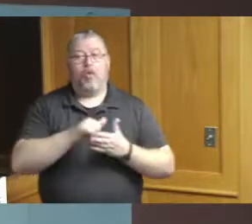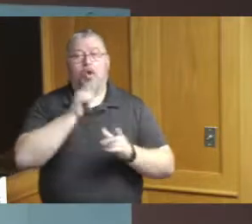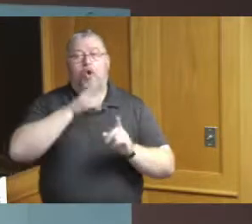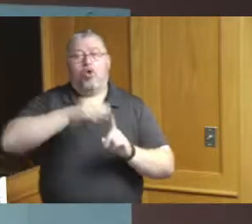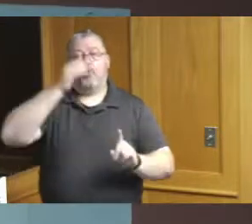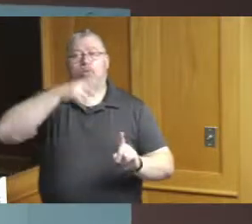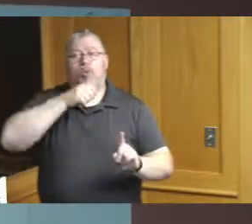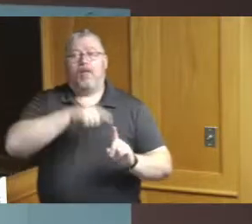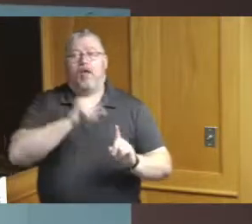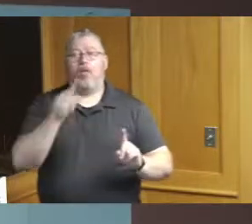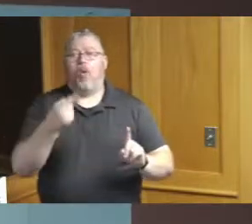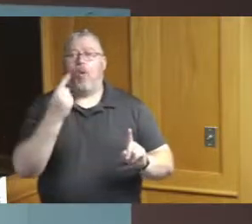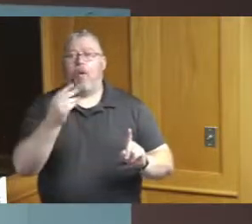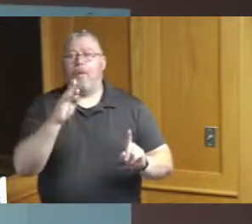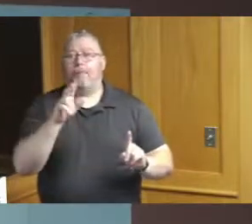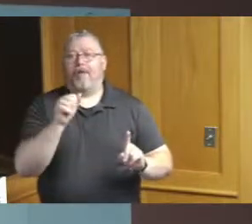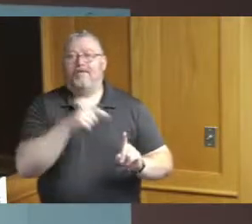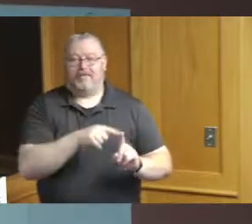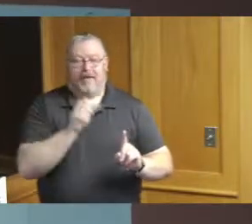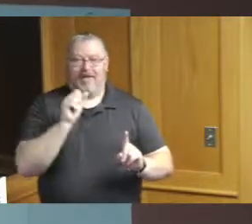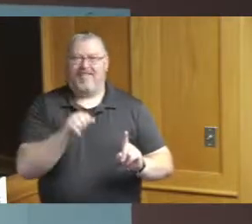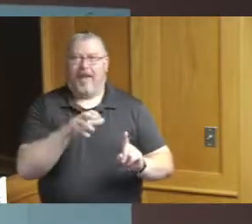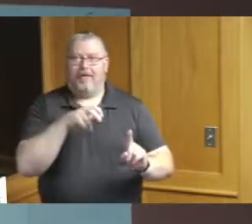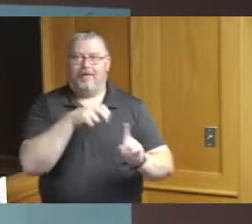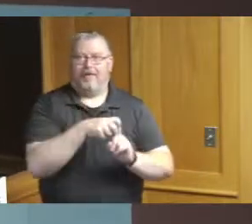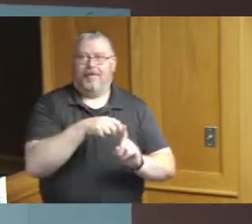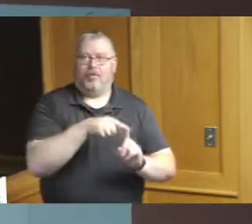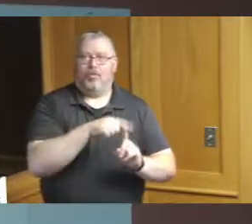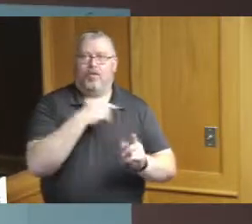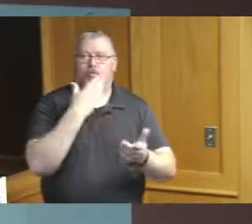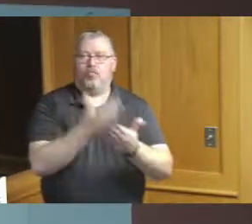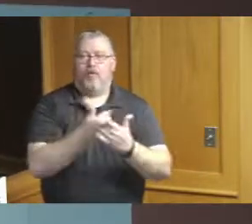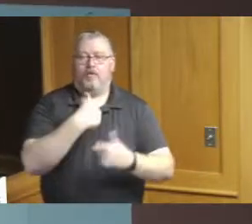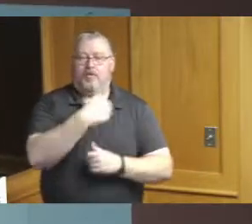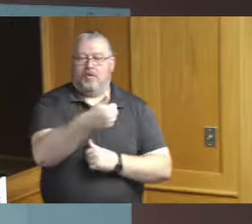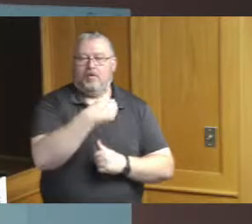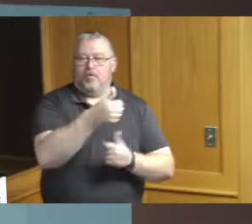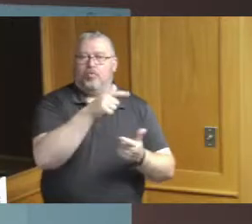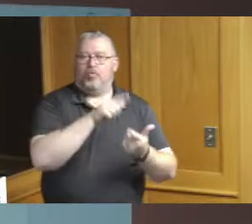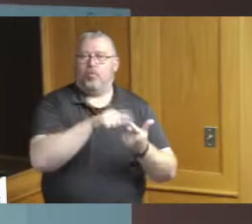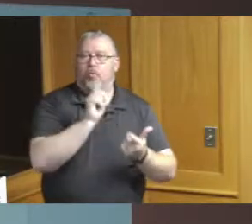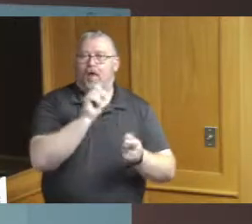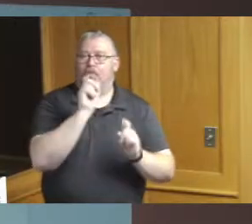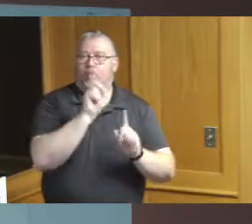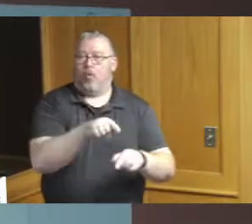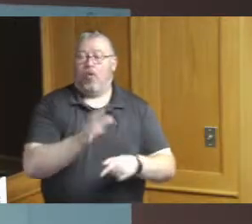that's the only bus that they can catch to get to and from their destination so when we miss one of